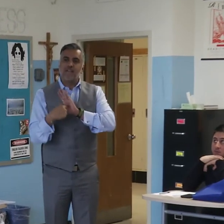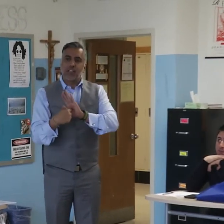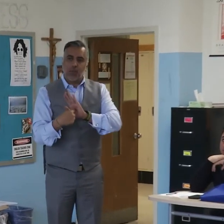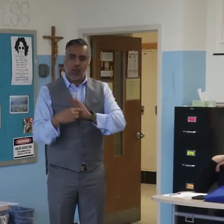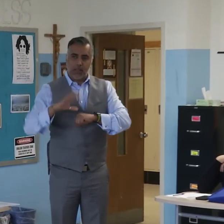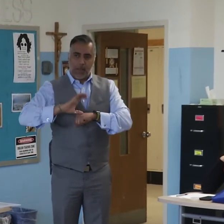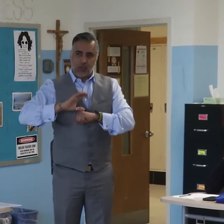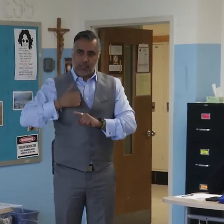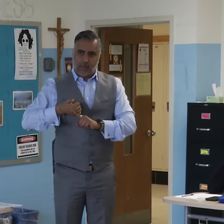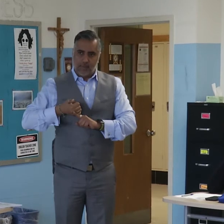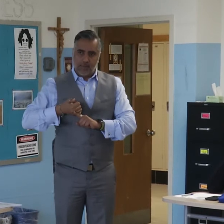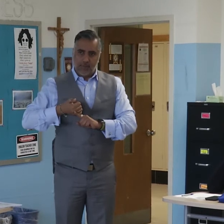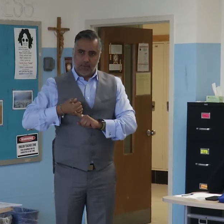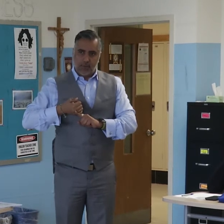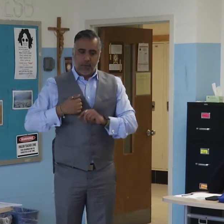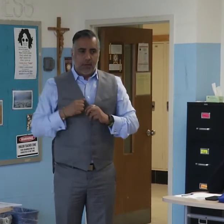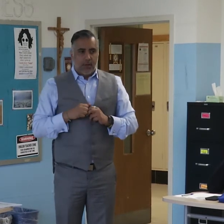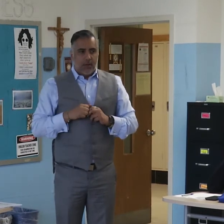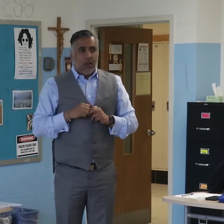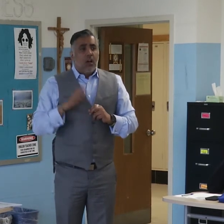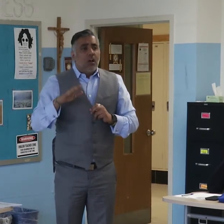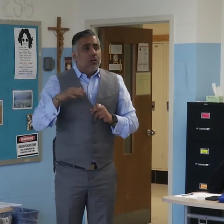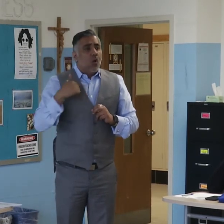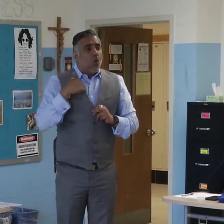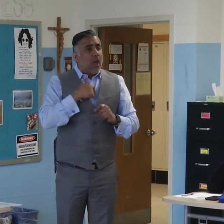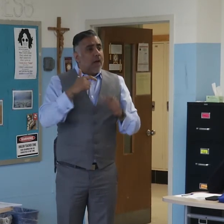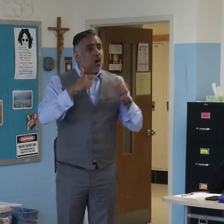itself. We have one of the large community members